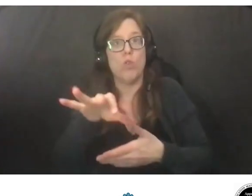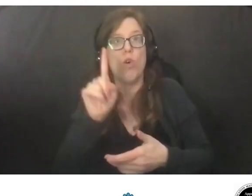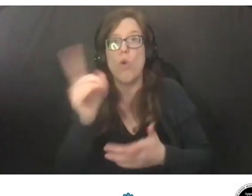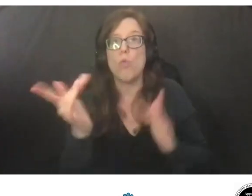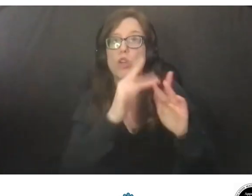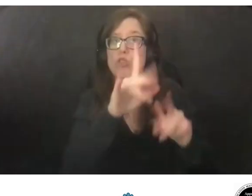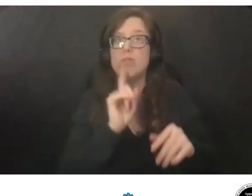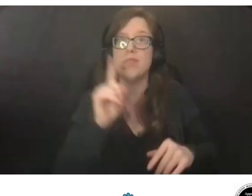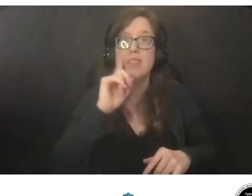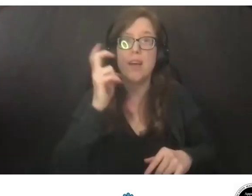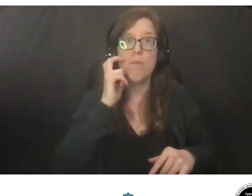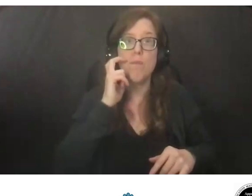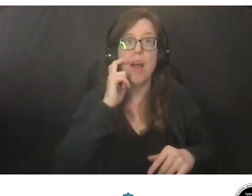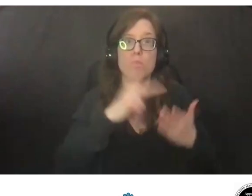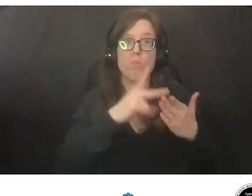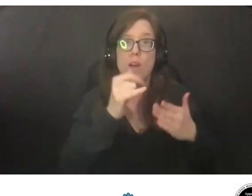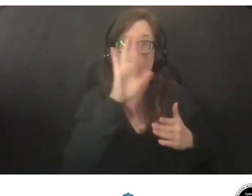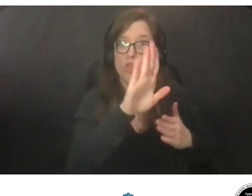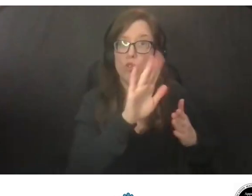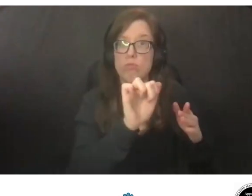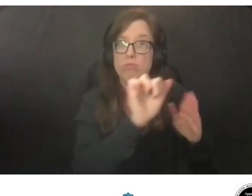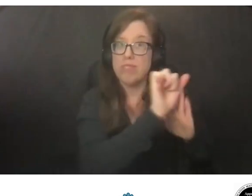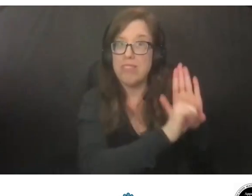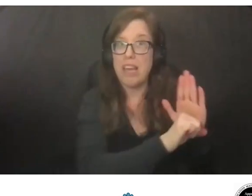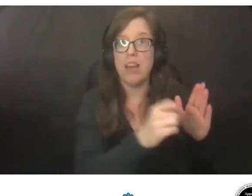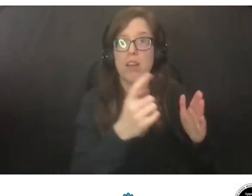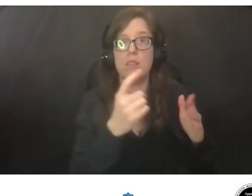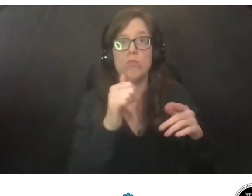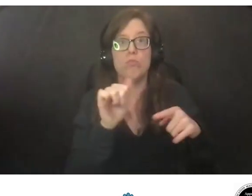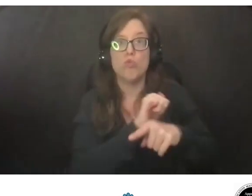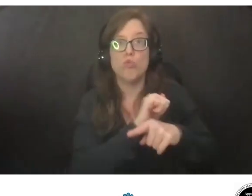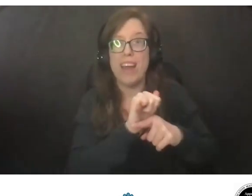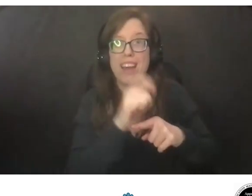deafblind project for your state, and...and get some training on that. You can always email